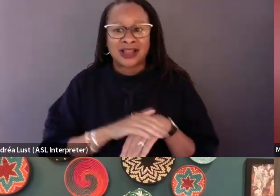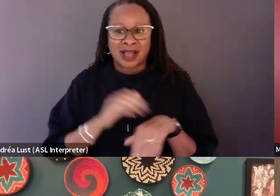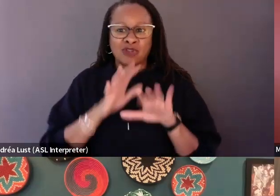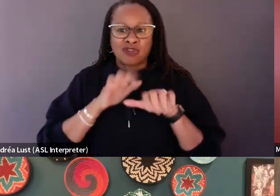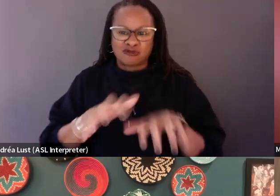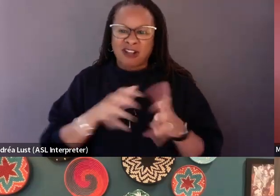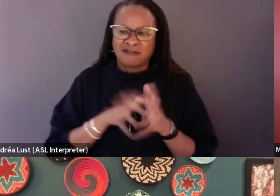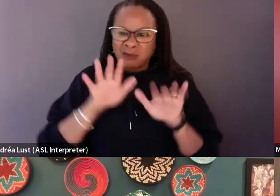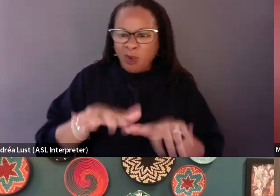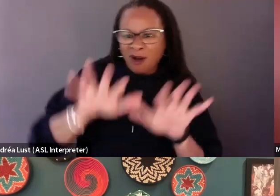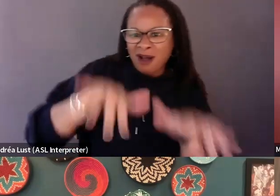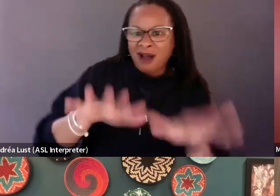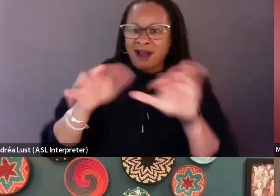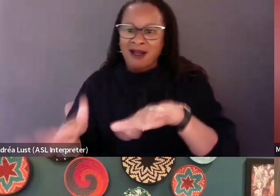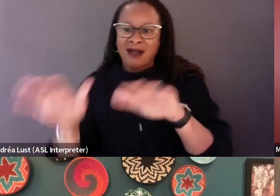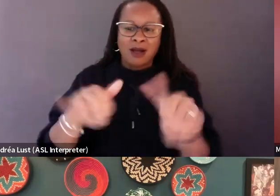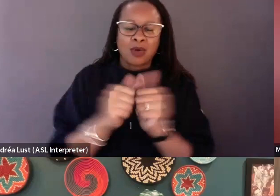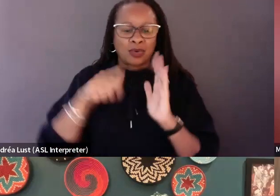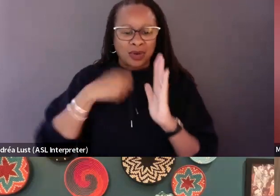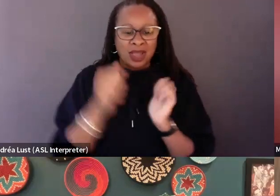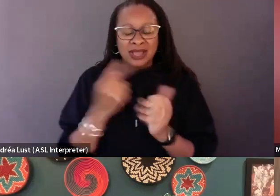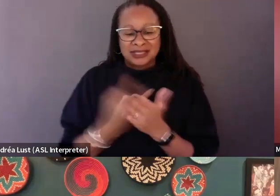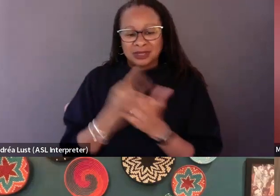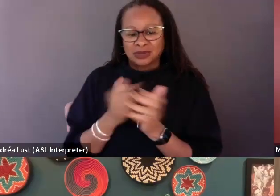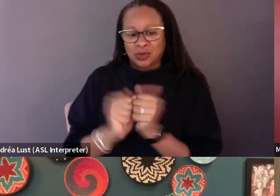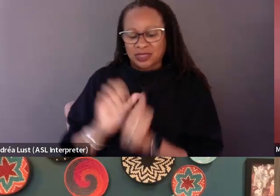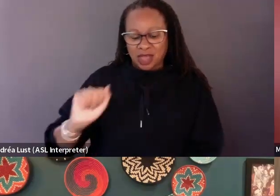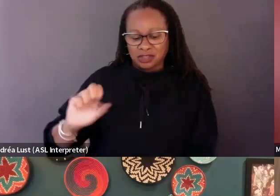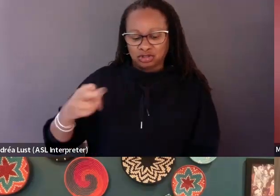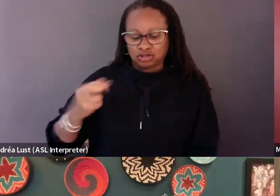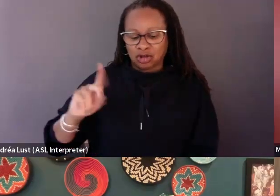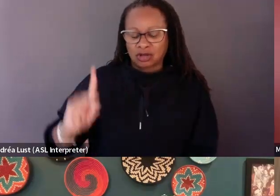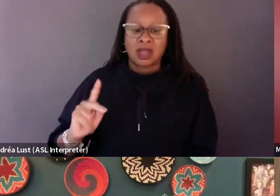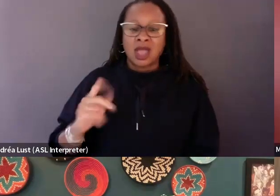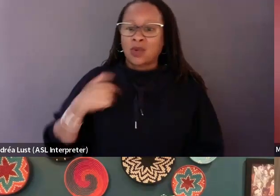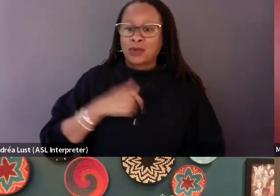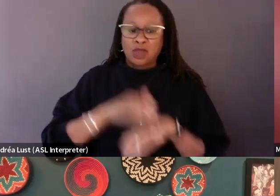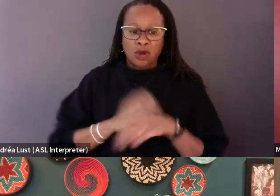sometimes with Ashok it was like, we would be on the boat and I would see him start